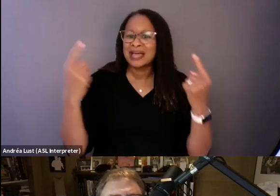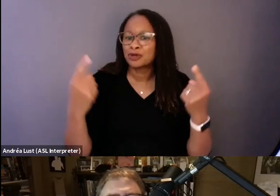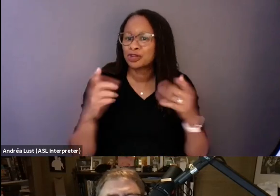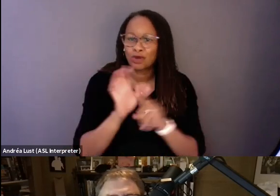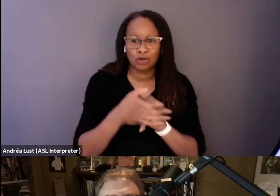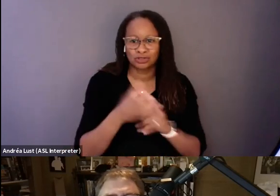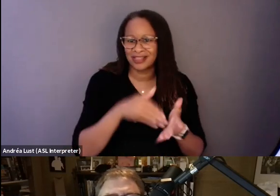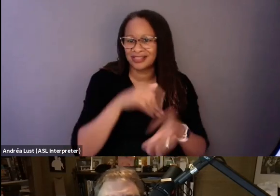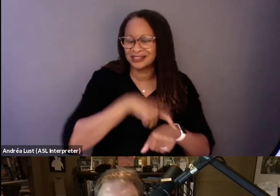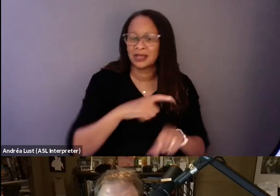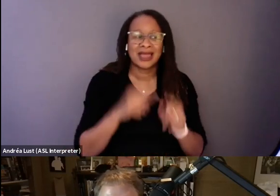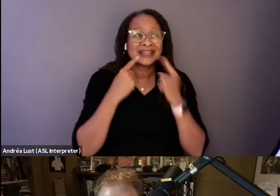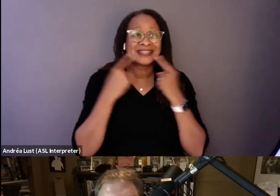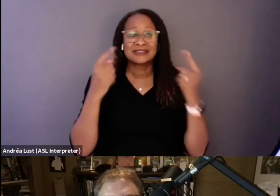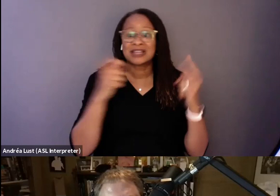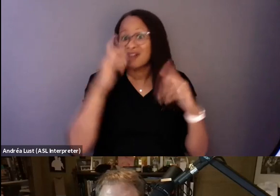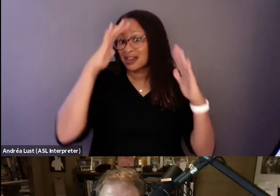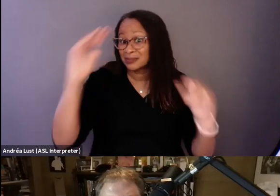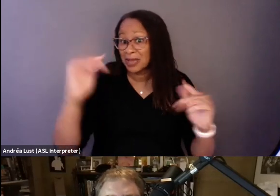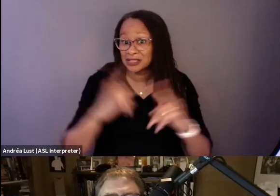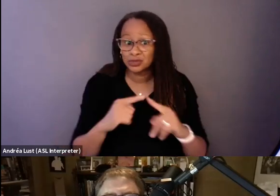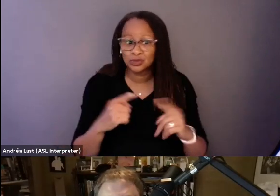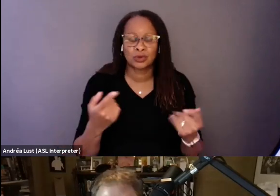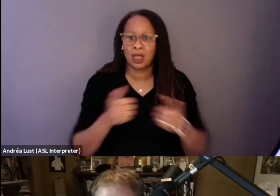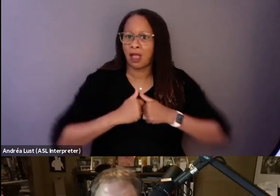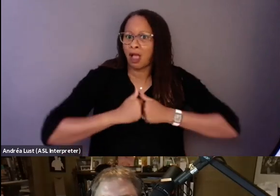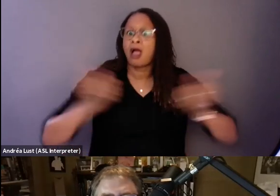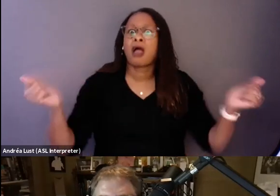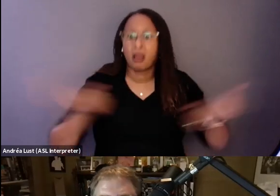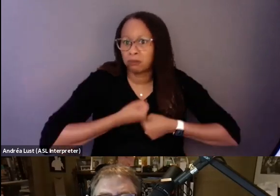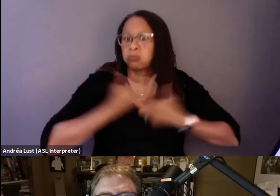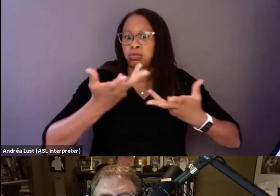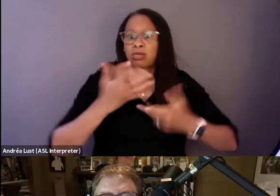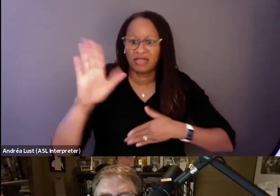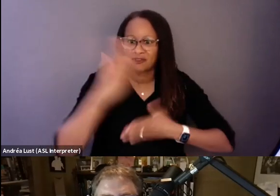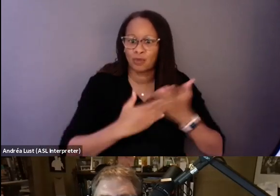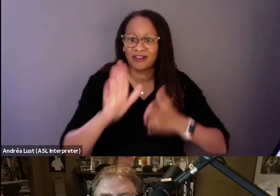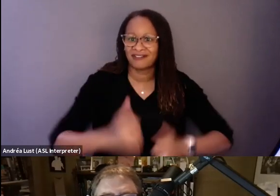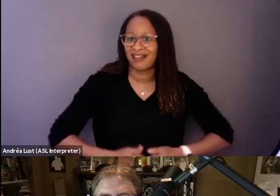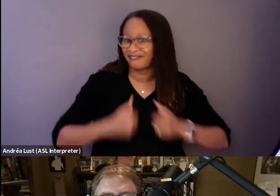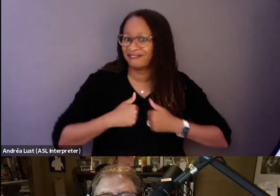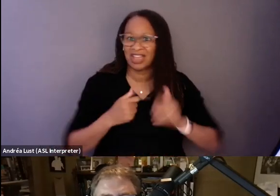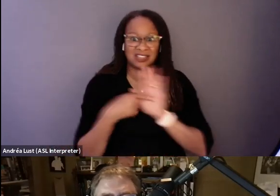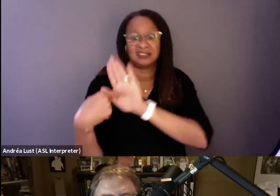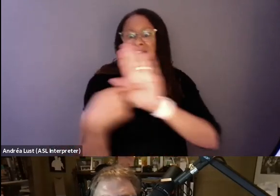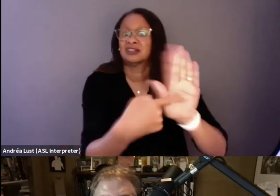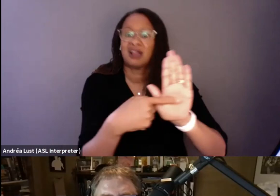Celebrities were not expected to vomit up every aspect of their lives to anybody who asks.